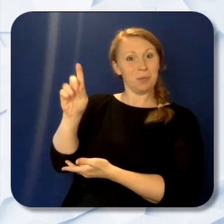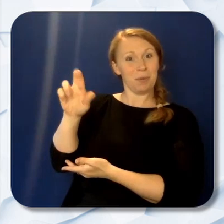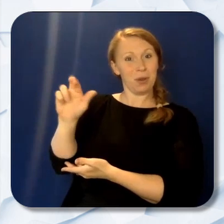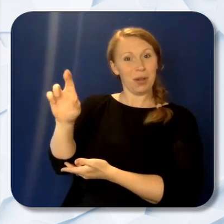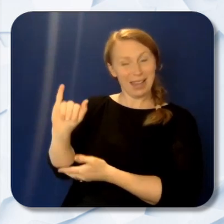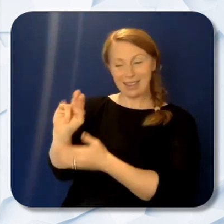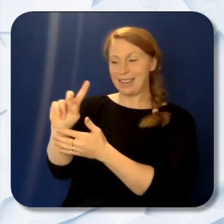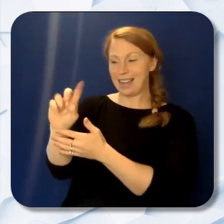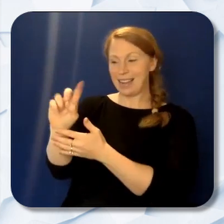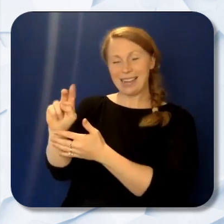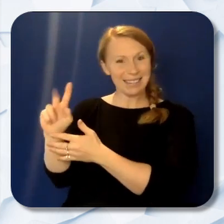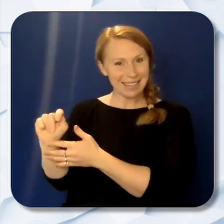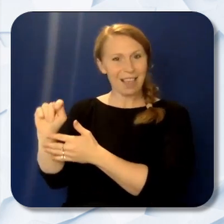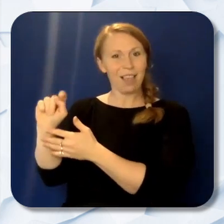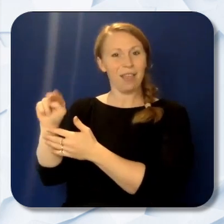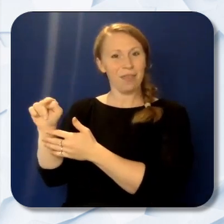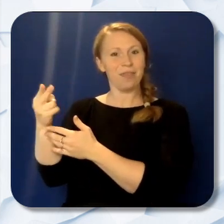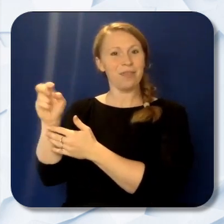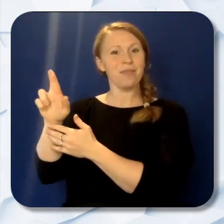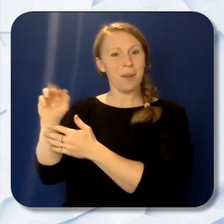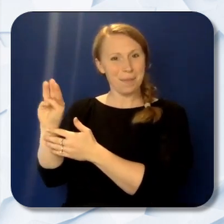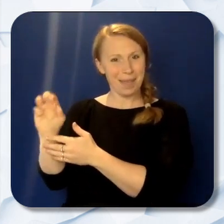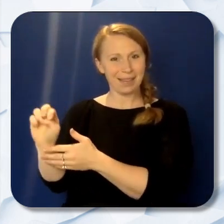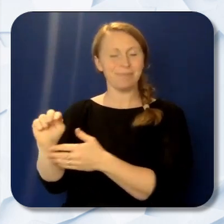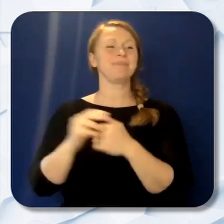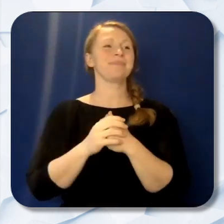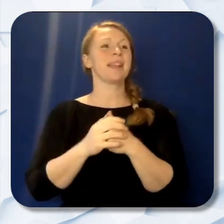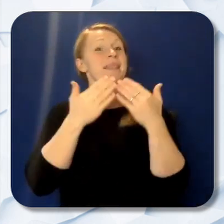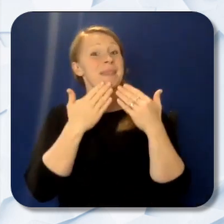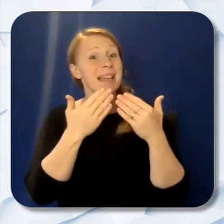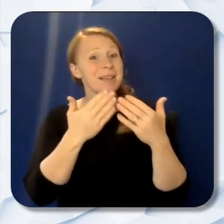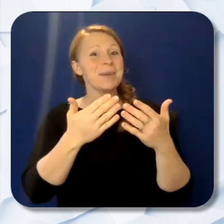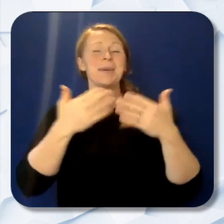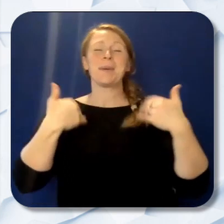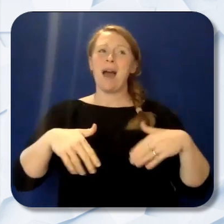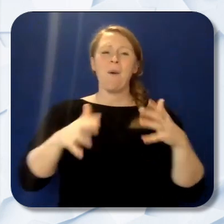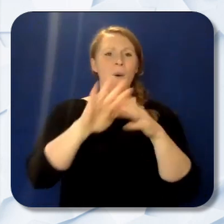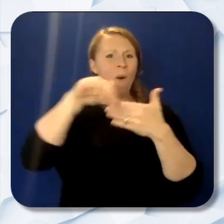wanted to. I thank all of the partners as you have indicated, Bill for the incredible resources. Uh,